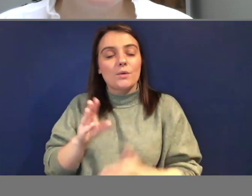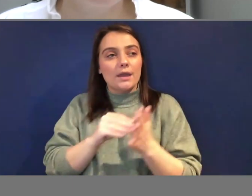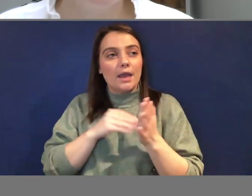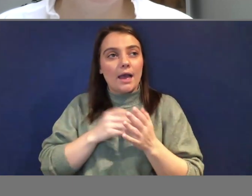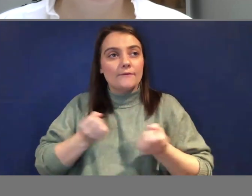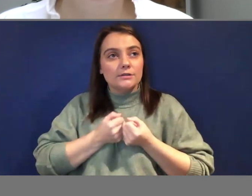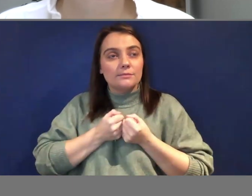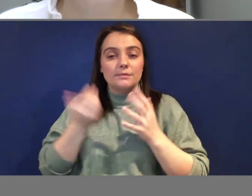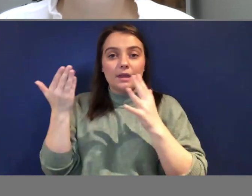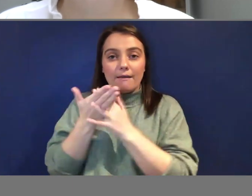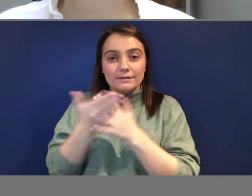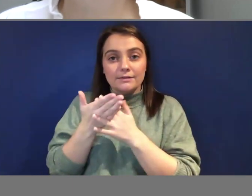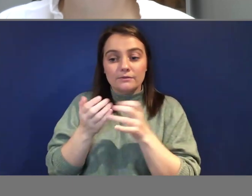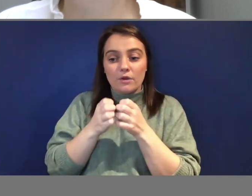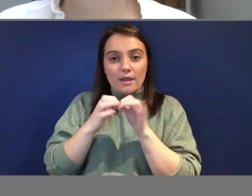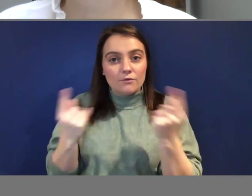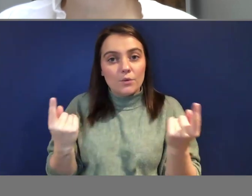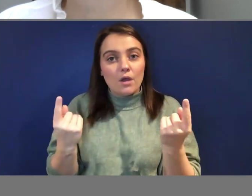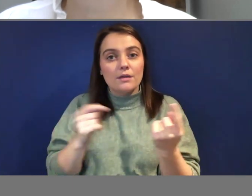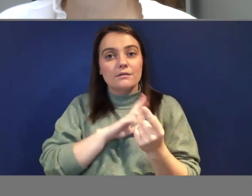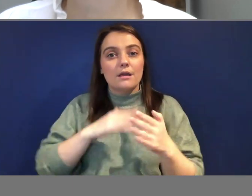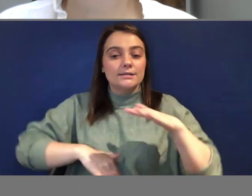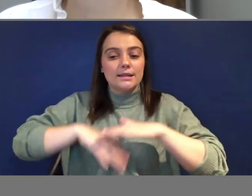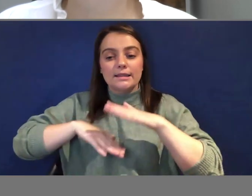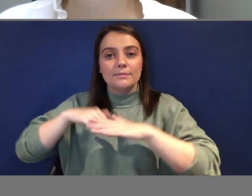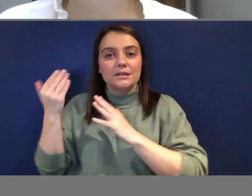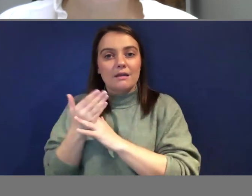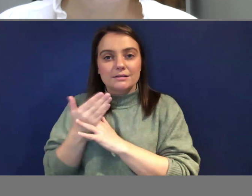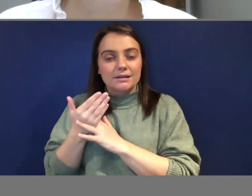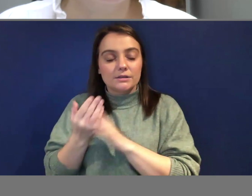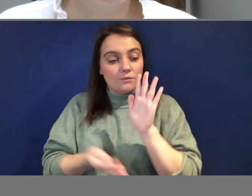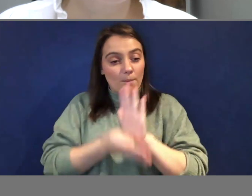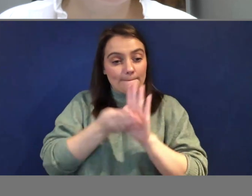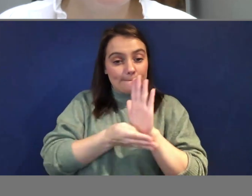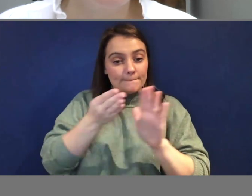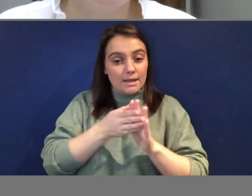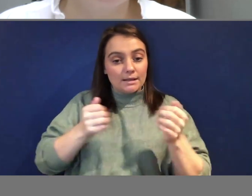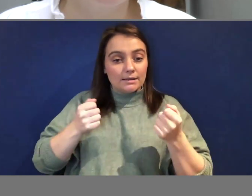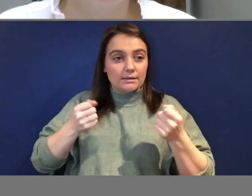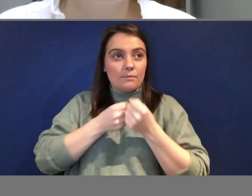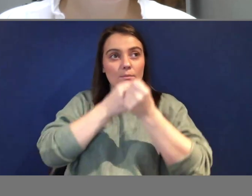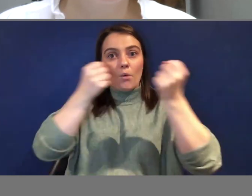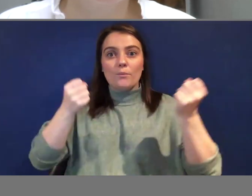disabling them if we build buildings that enable people they are more sustainable they are going to